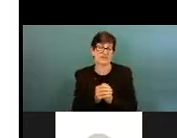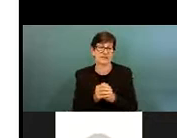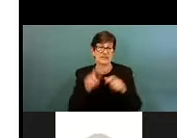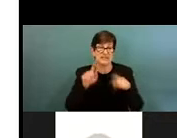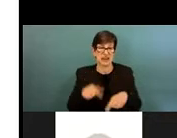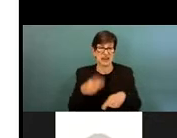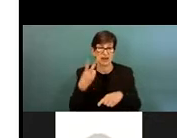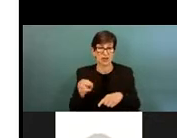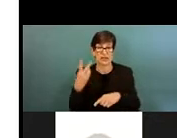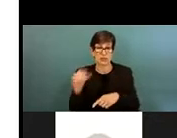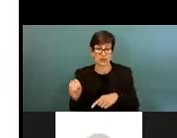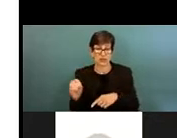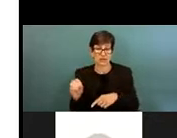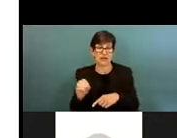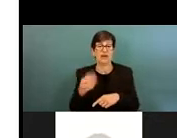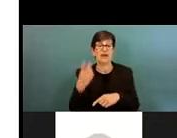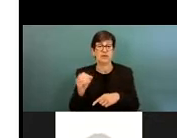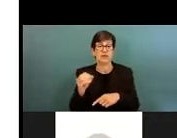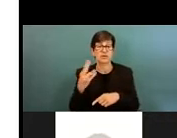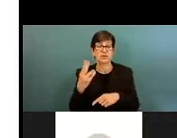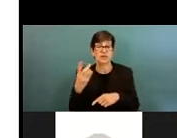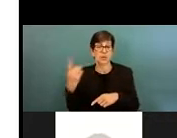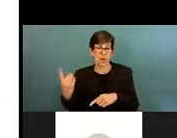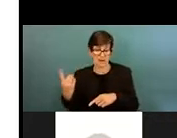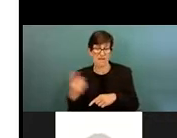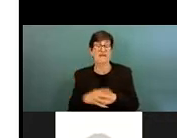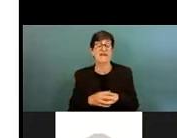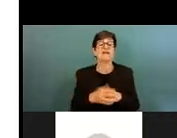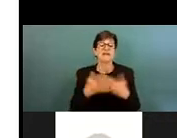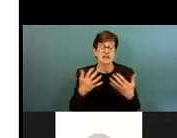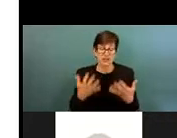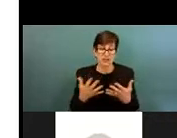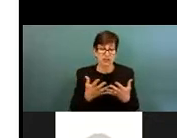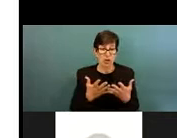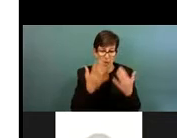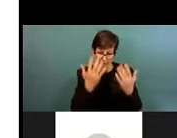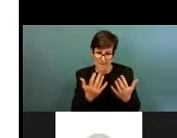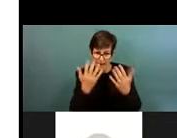and 2021. So the figures, the measures themselves have changed and it's important to bear that